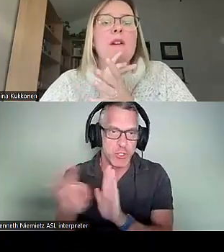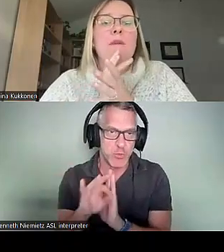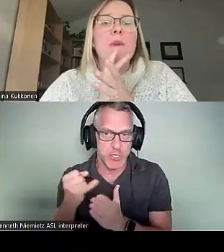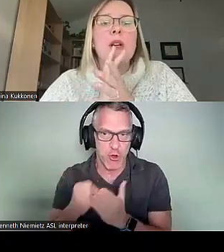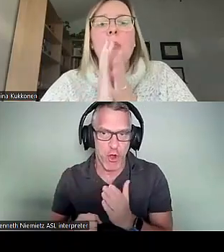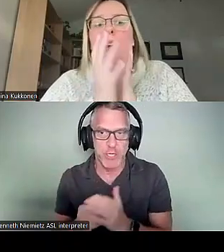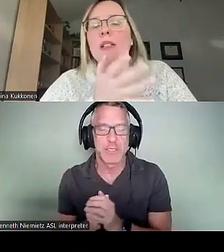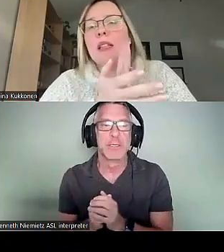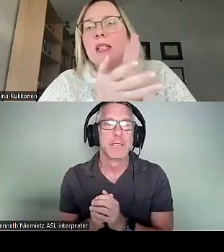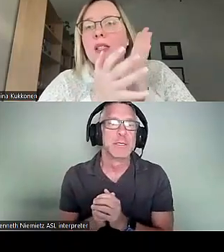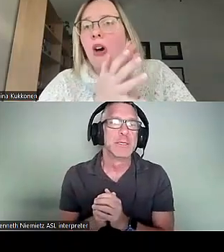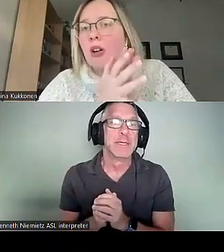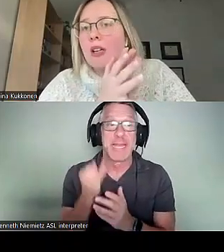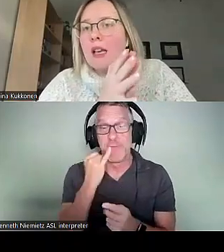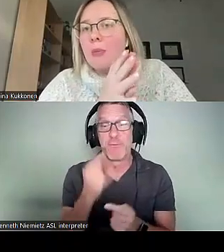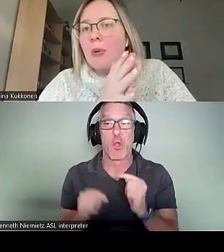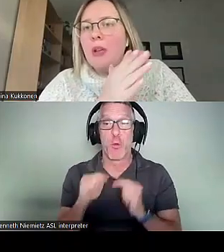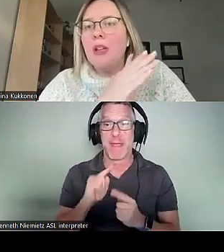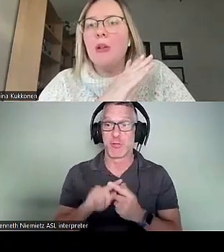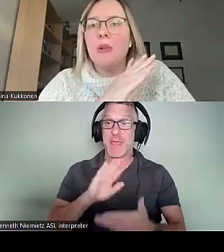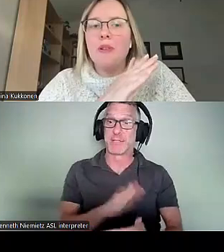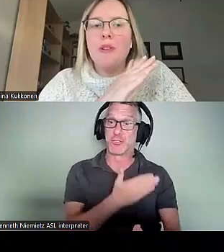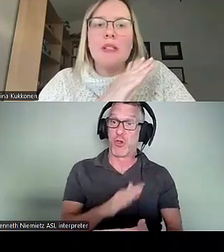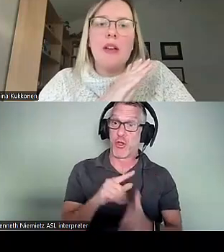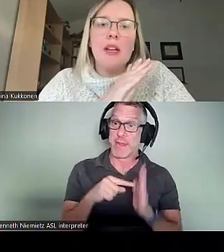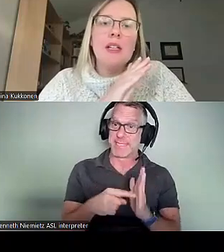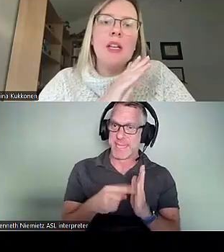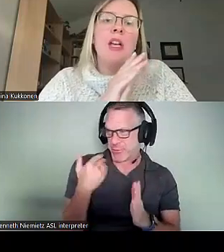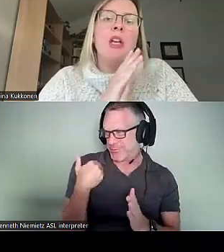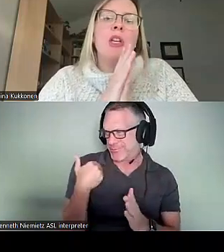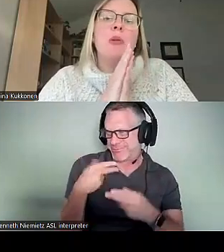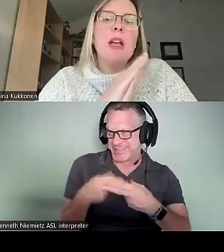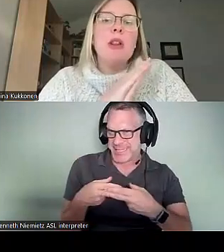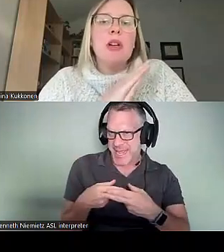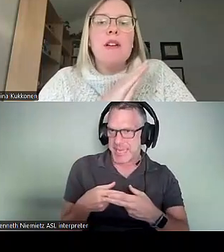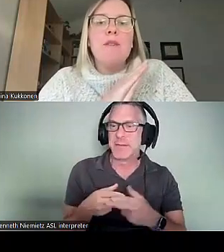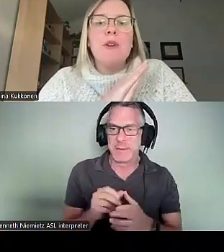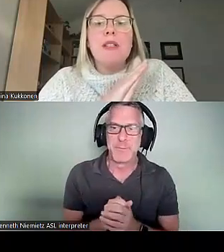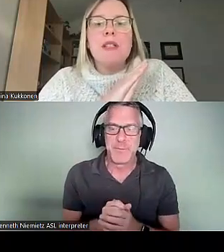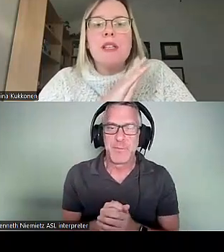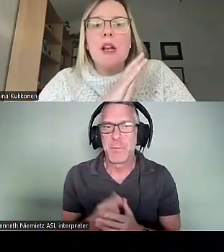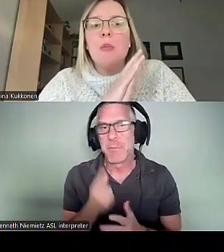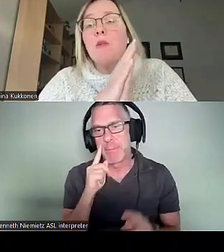If we go back to that song example in the previous slide, you might look at, for instance, the number